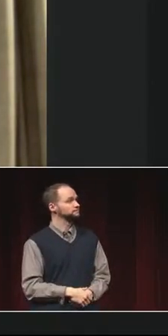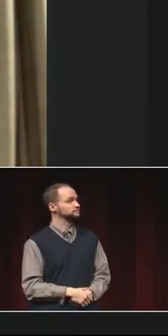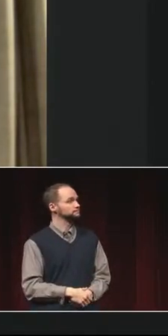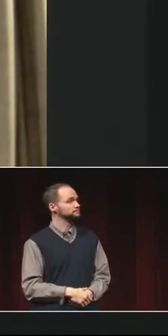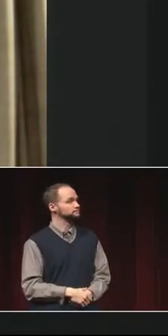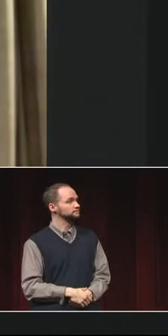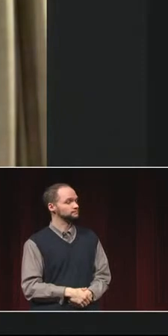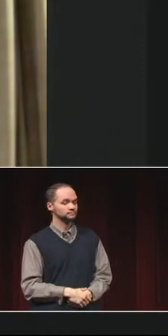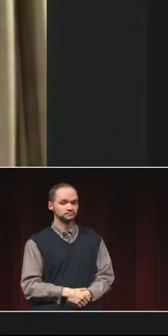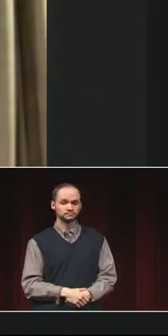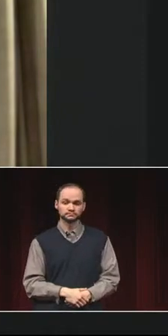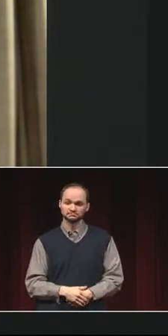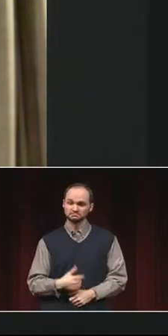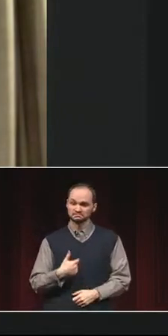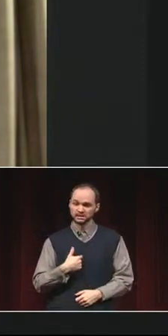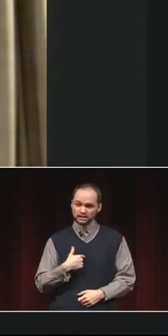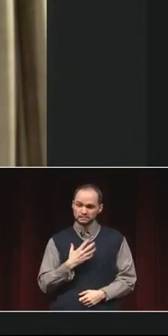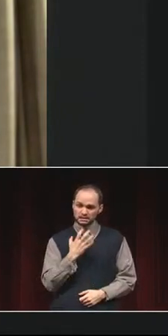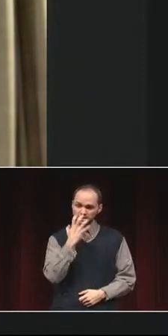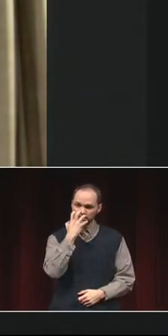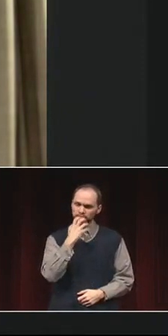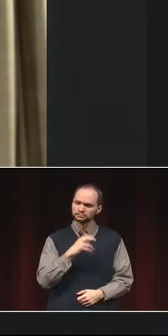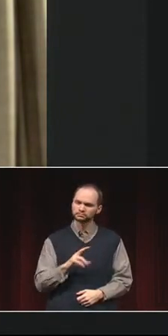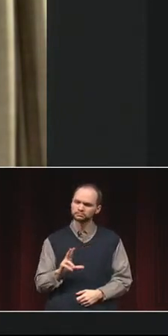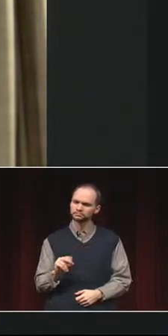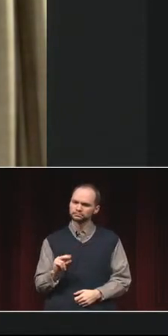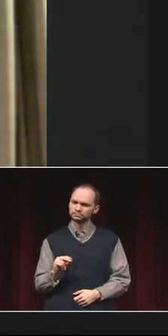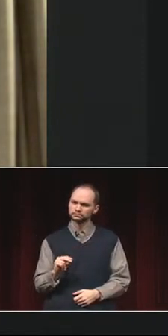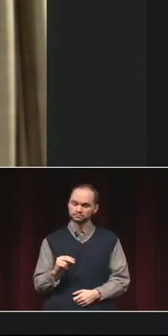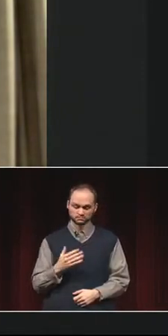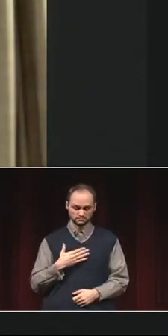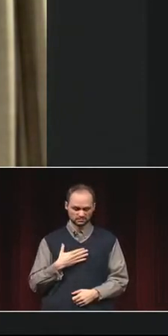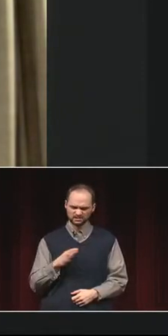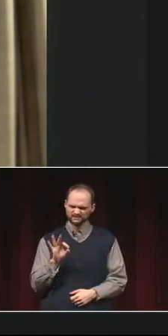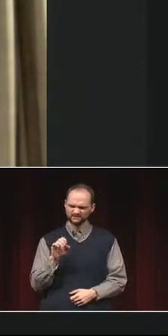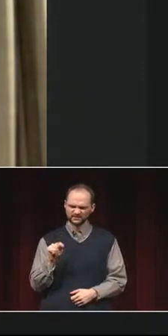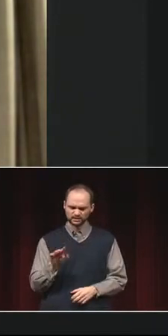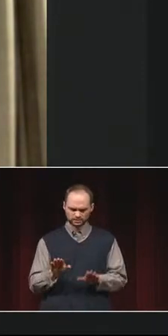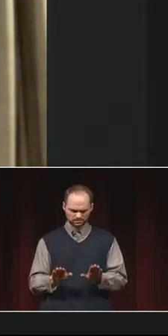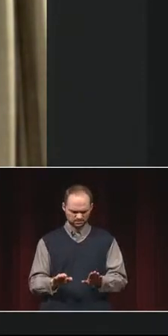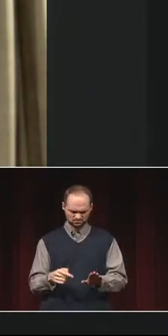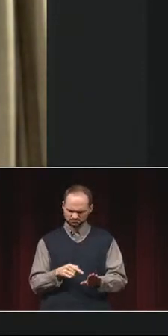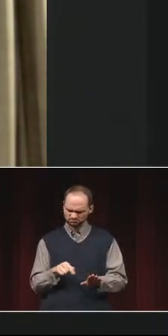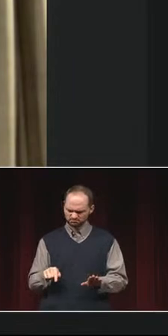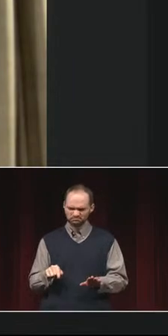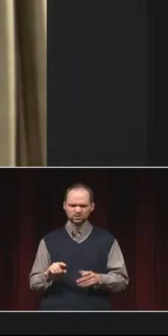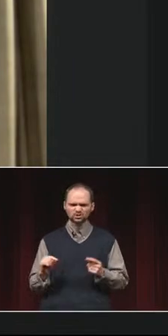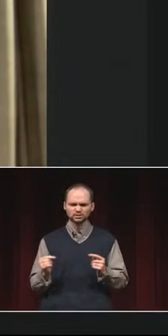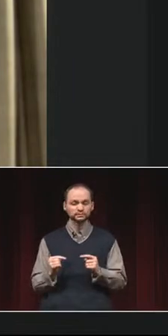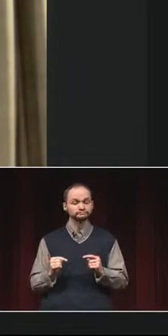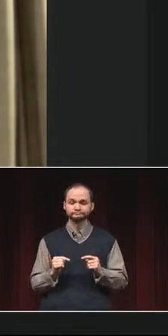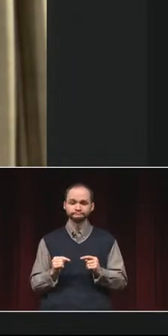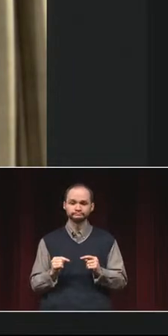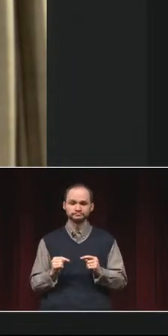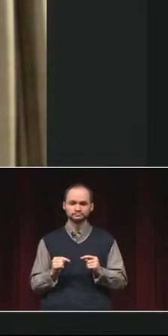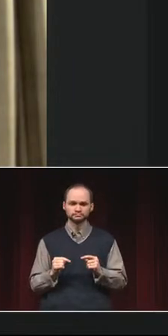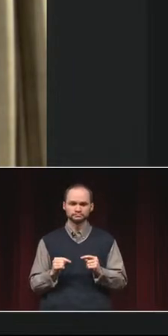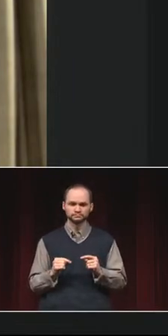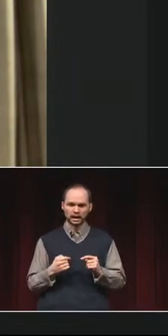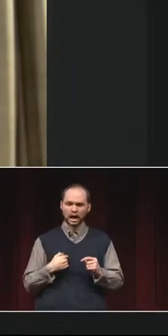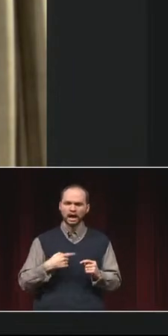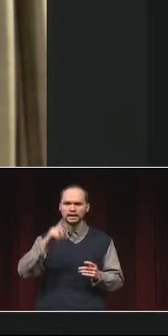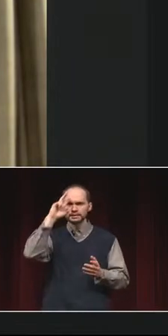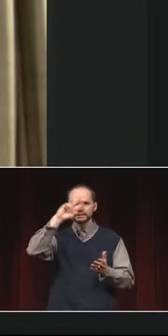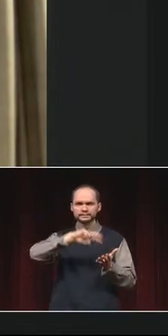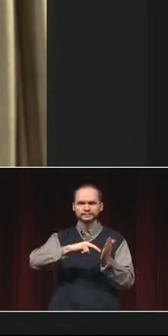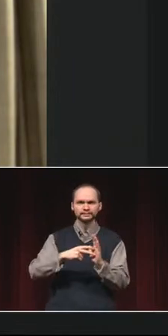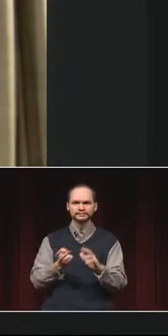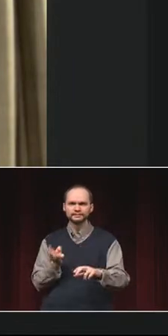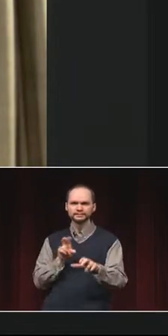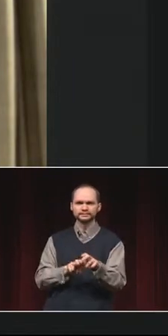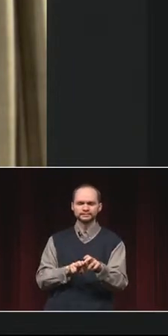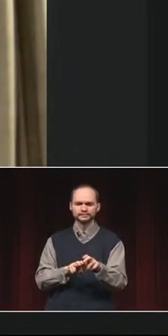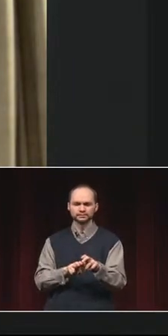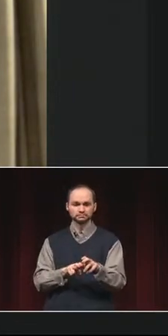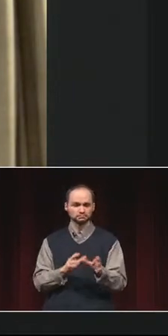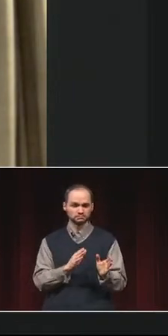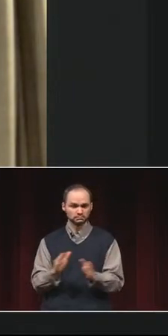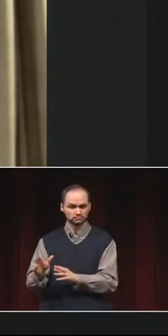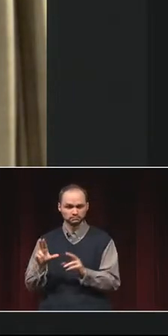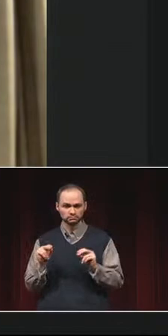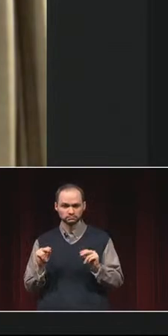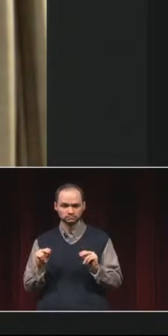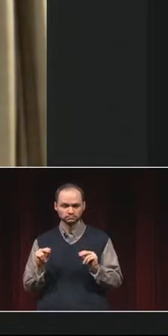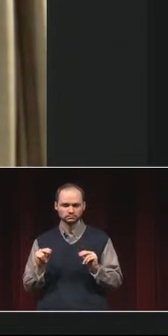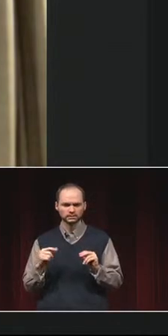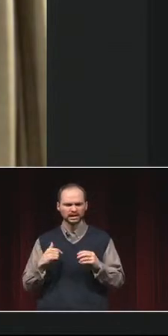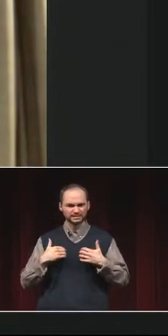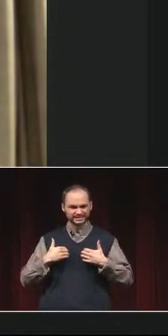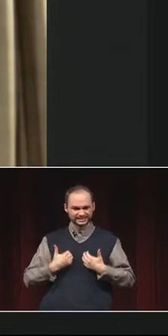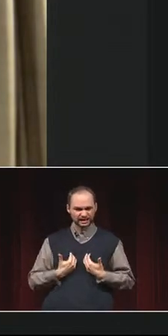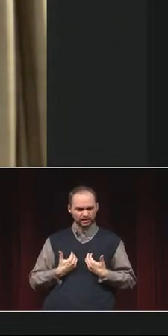I was not angry. My feet did not hurt. I did not plan it. I was tired. Not physically tired.